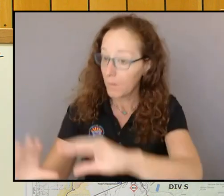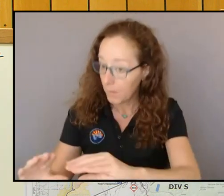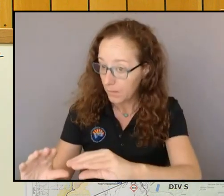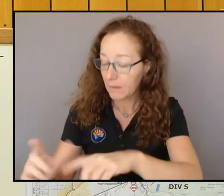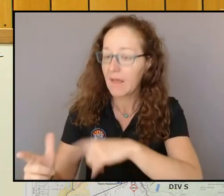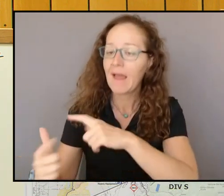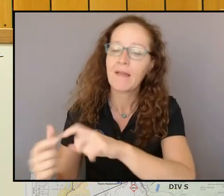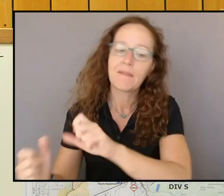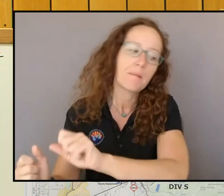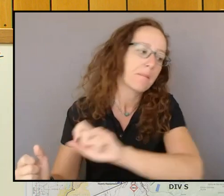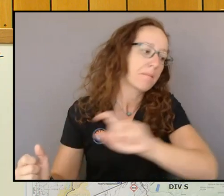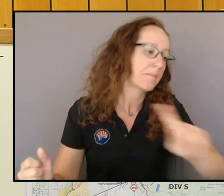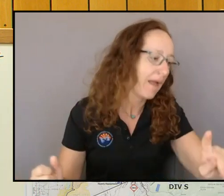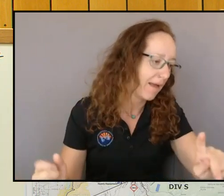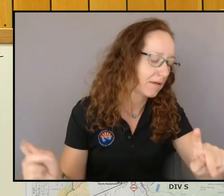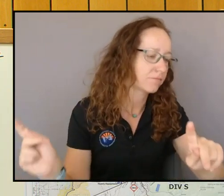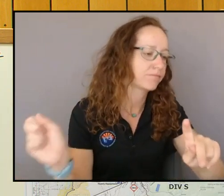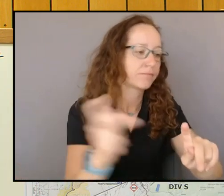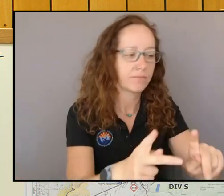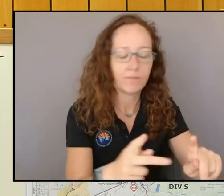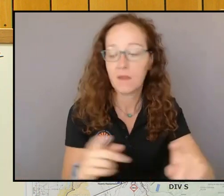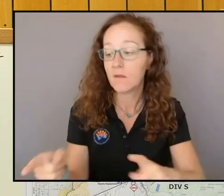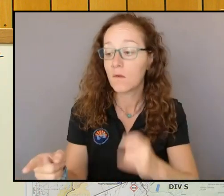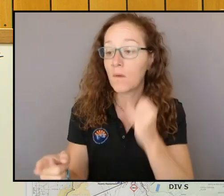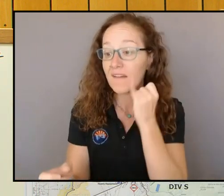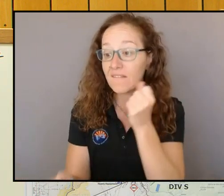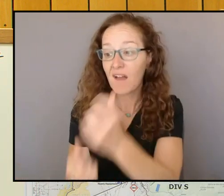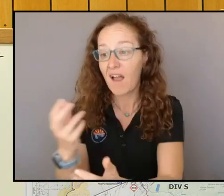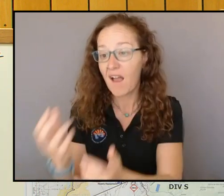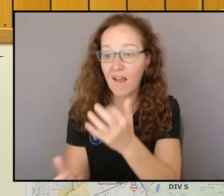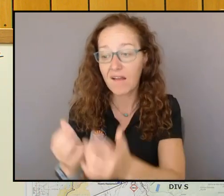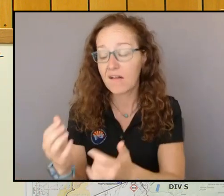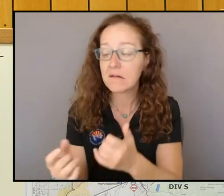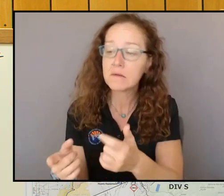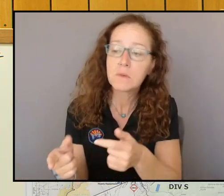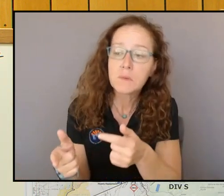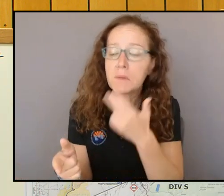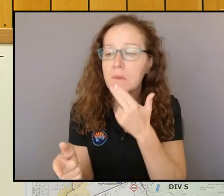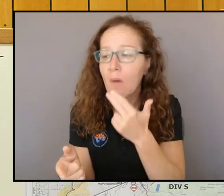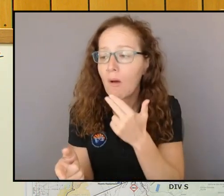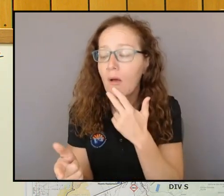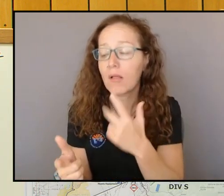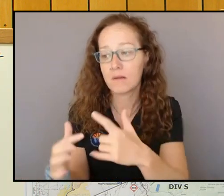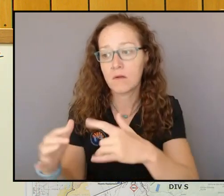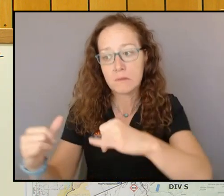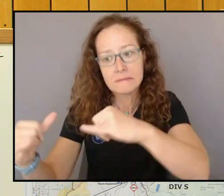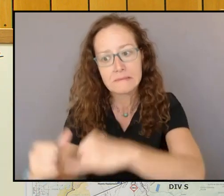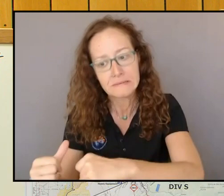big fires that way. So that kind of planning is also taking place in the field today. And and we'll closely coordinate